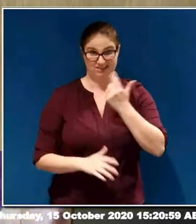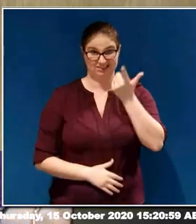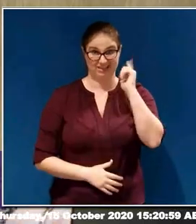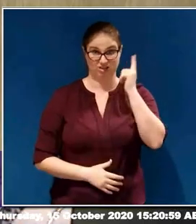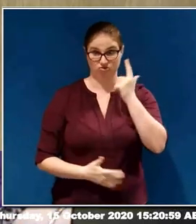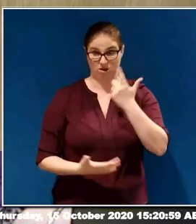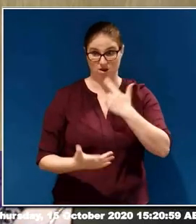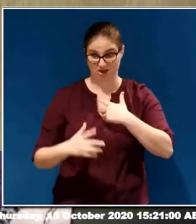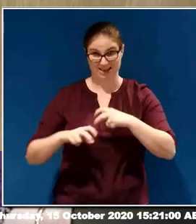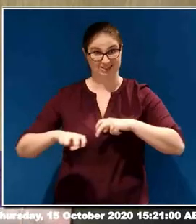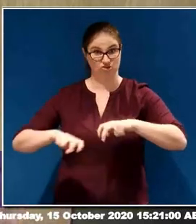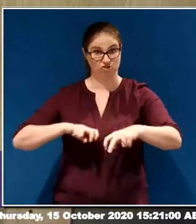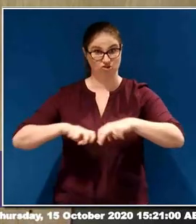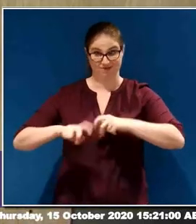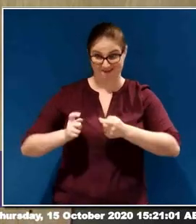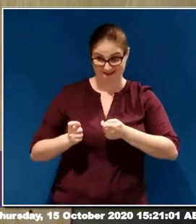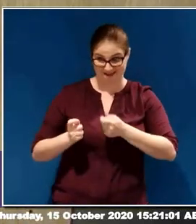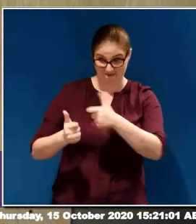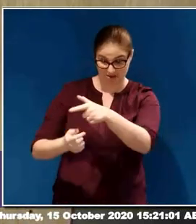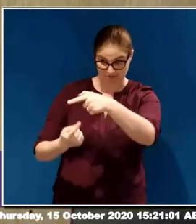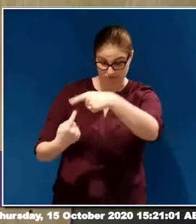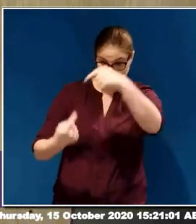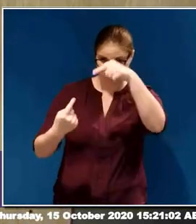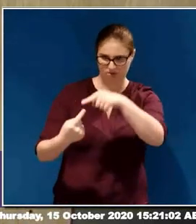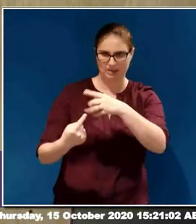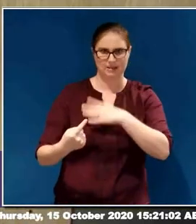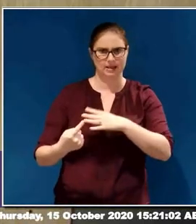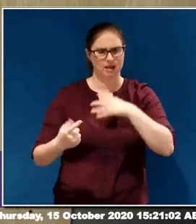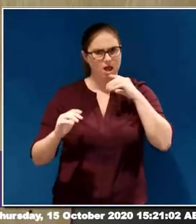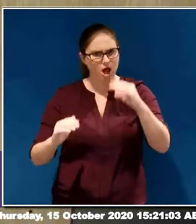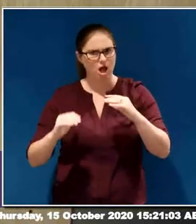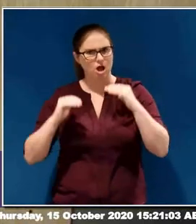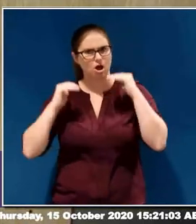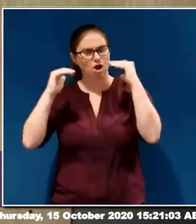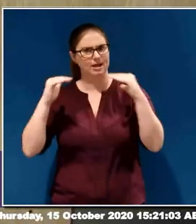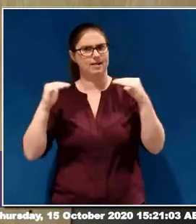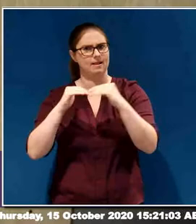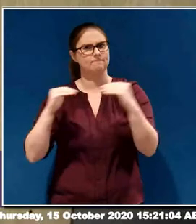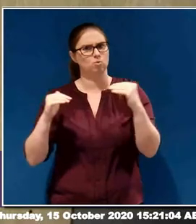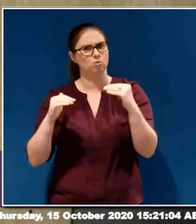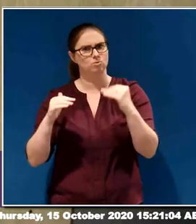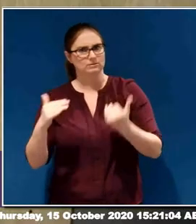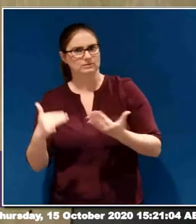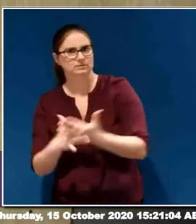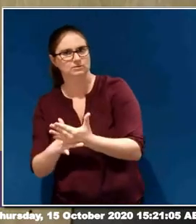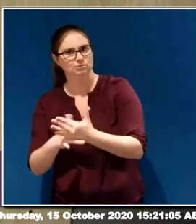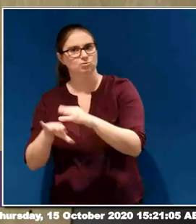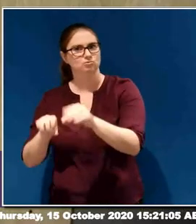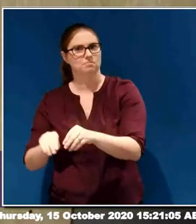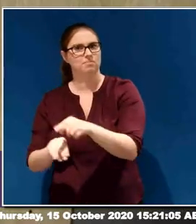to be at a higher level and that can often happen in punitive ways like shouting